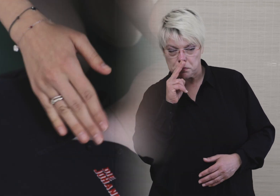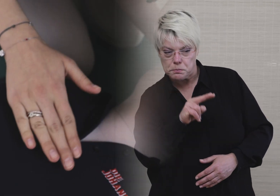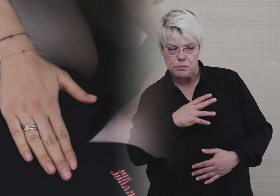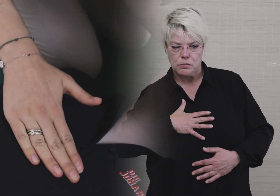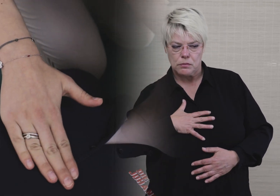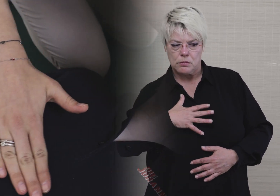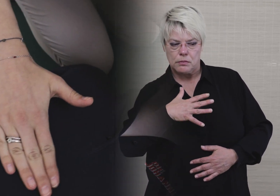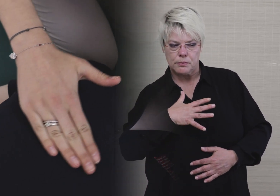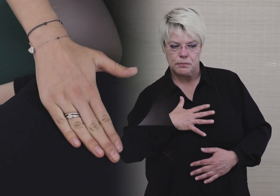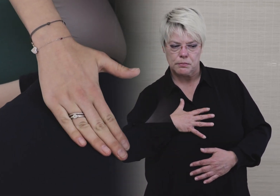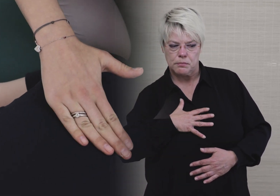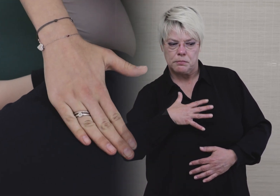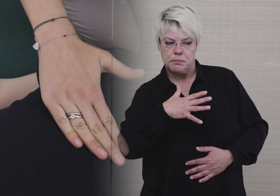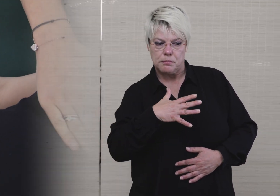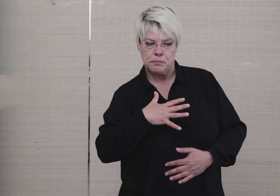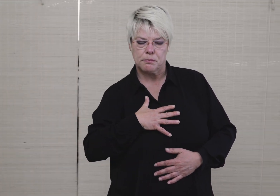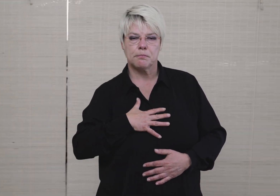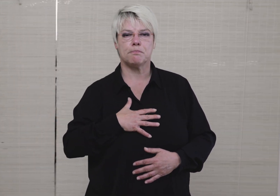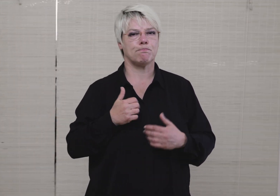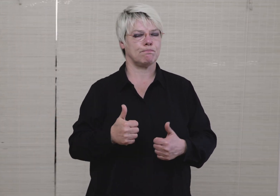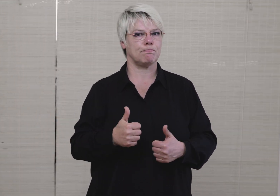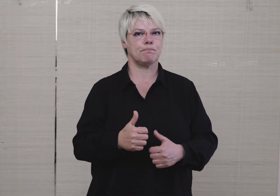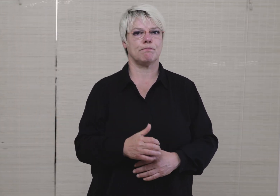Look at the chest for chest-movement.